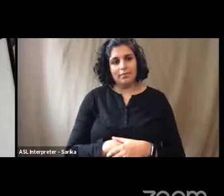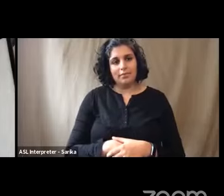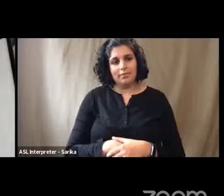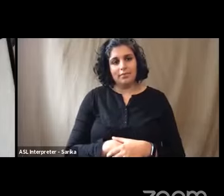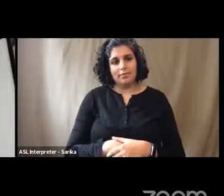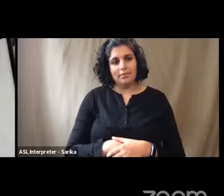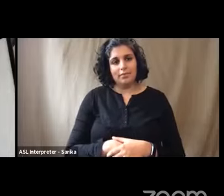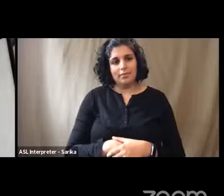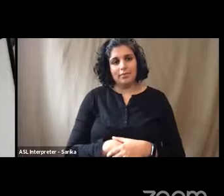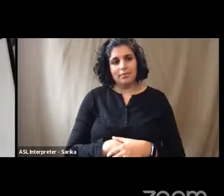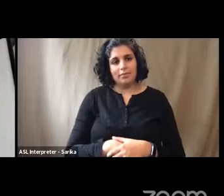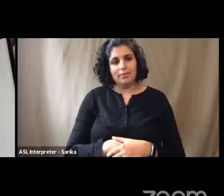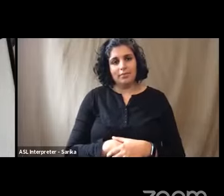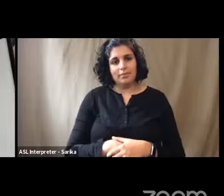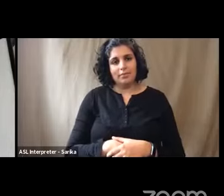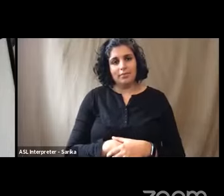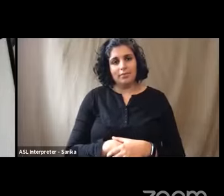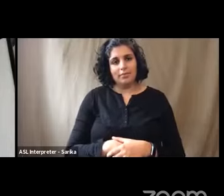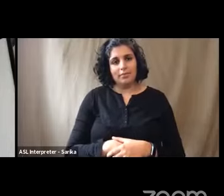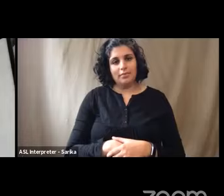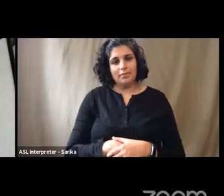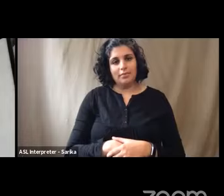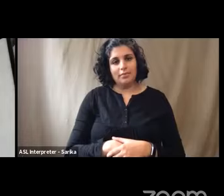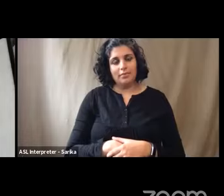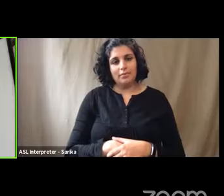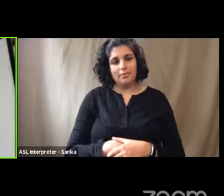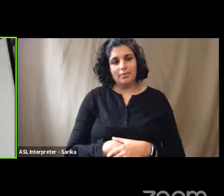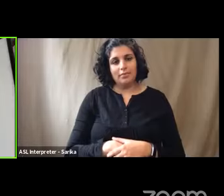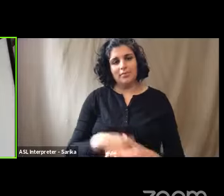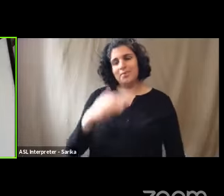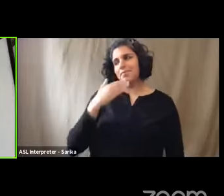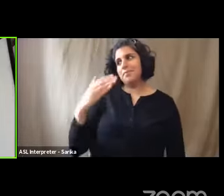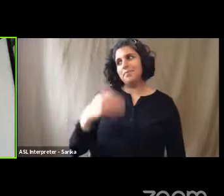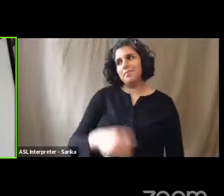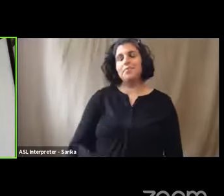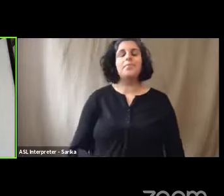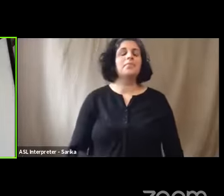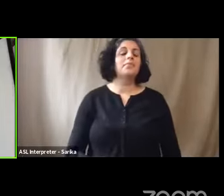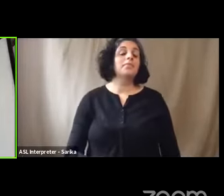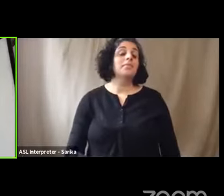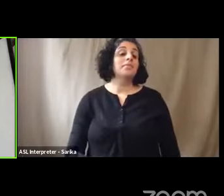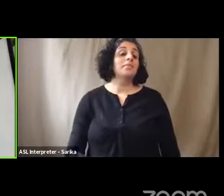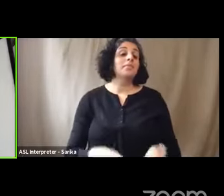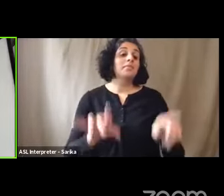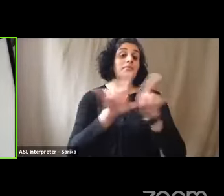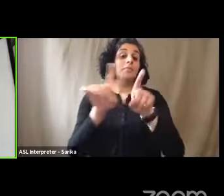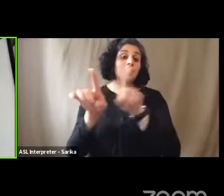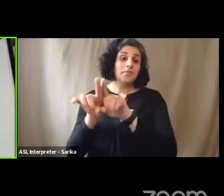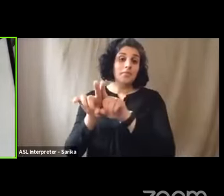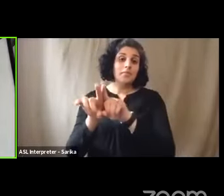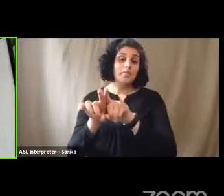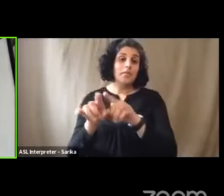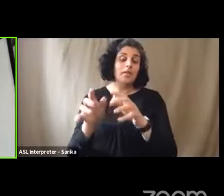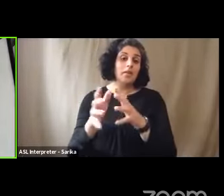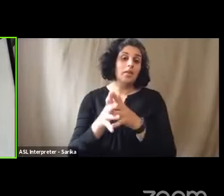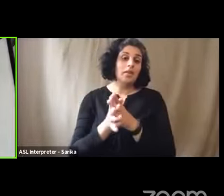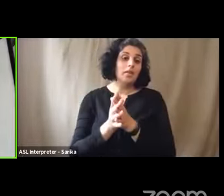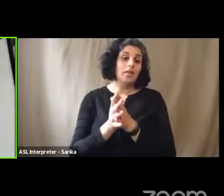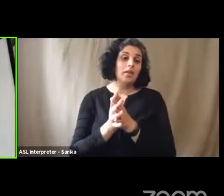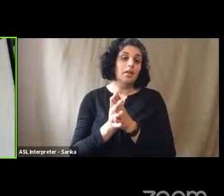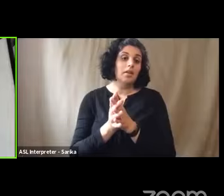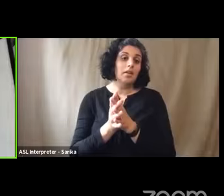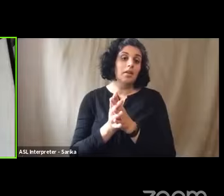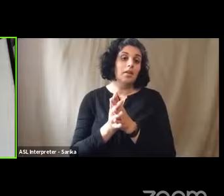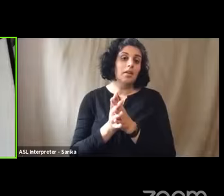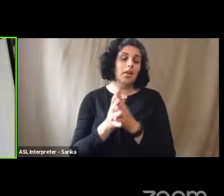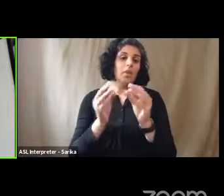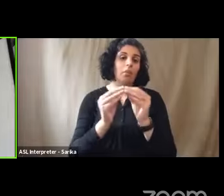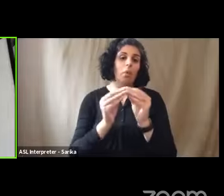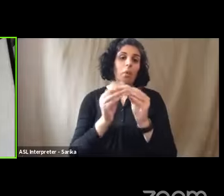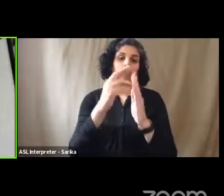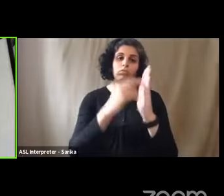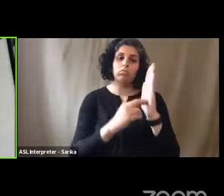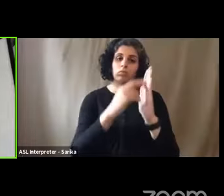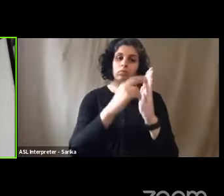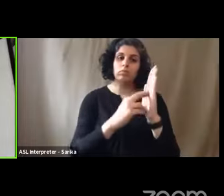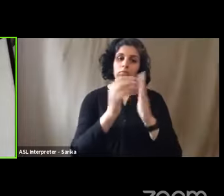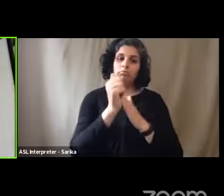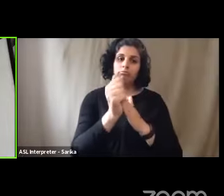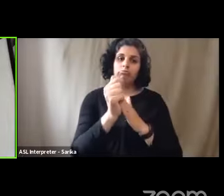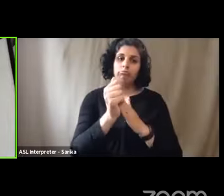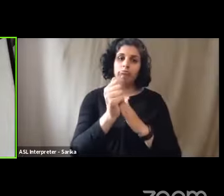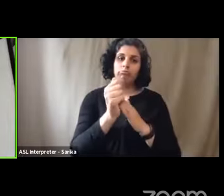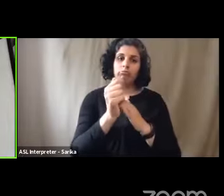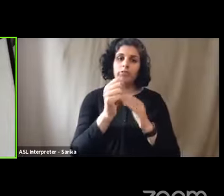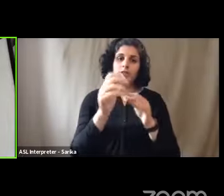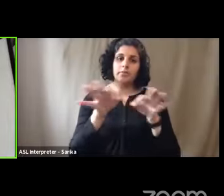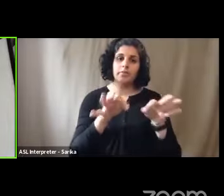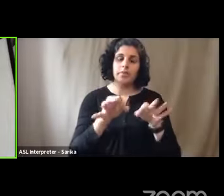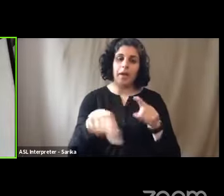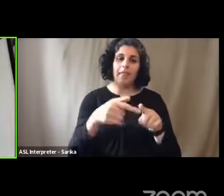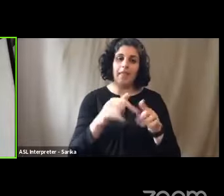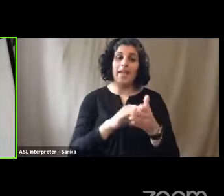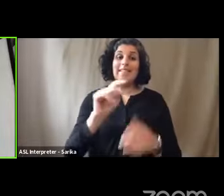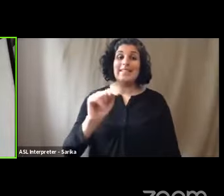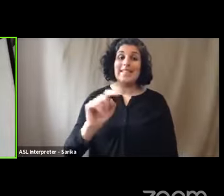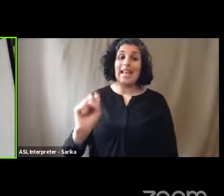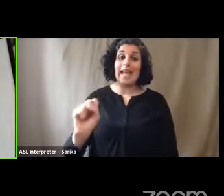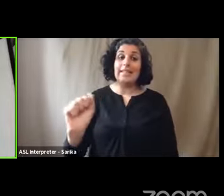Thank you, and there are also more guidelines around this if you go to the TSA website.